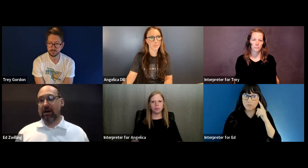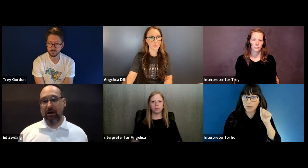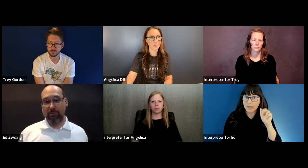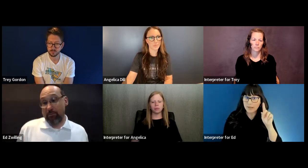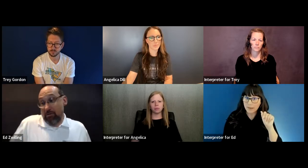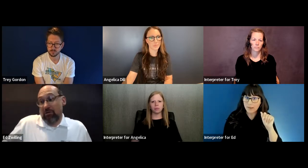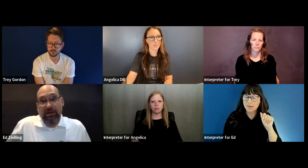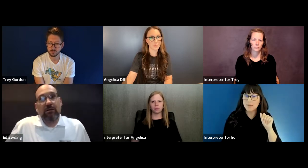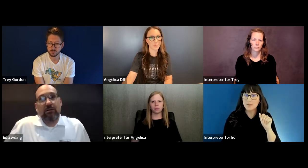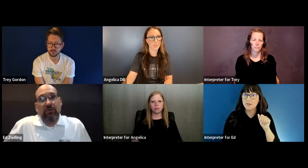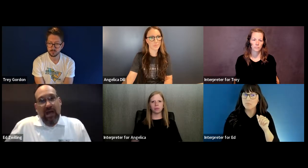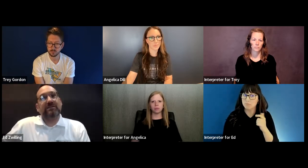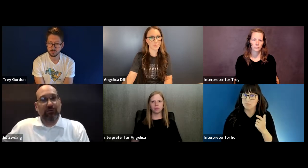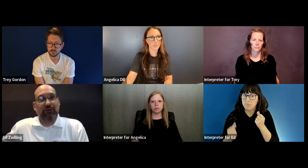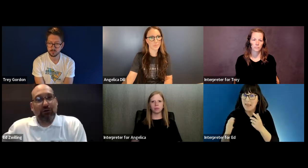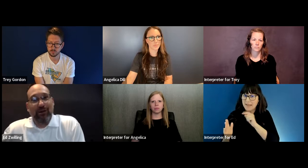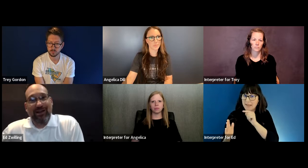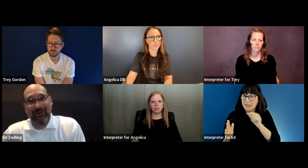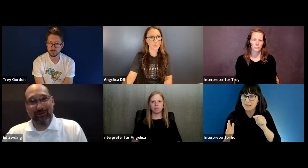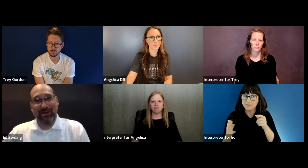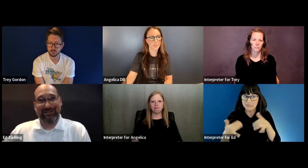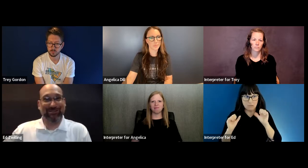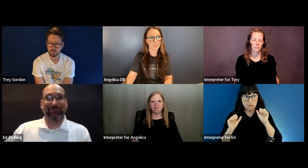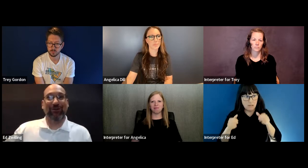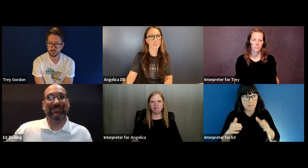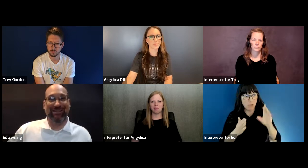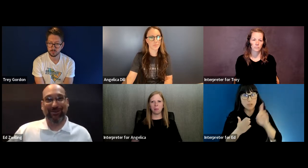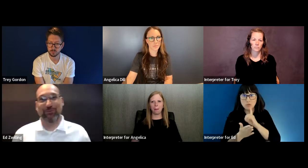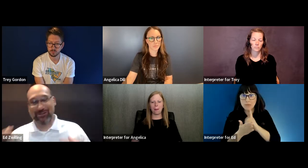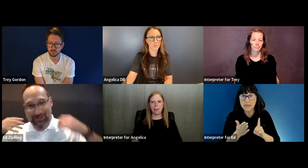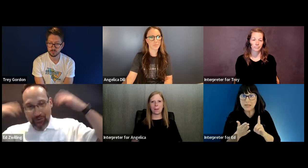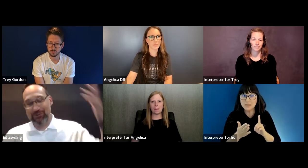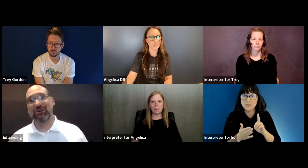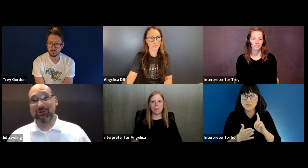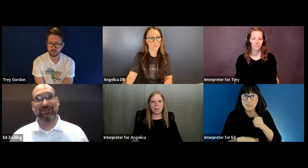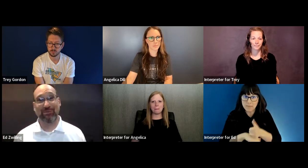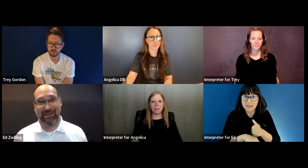um apparently you can still discriminate on the basis of race and which was news to me